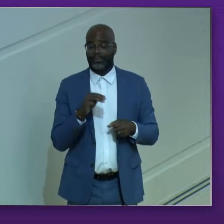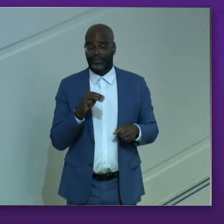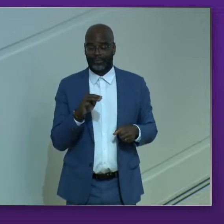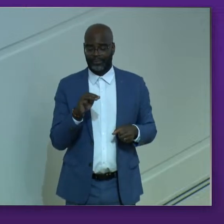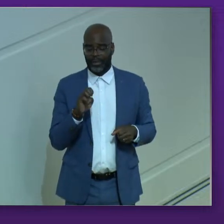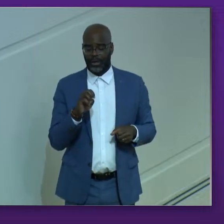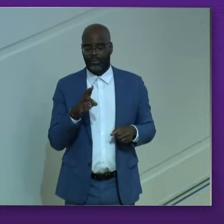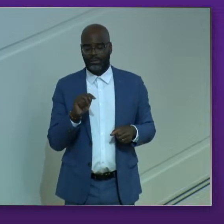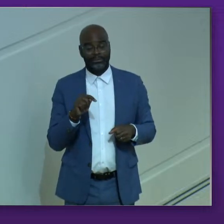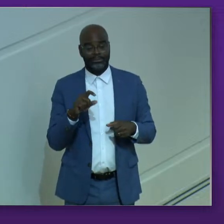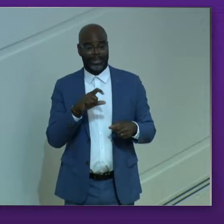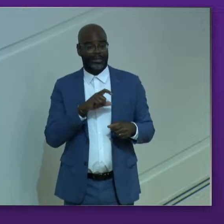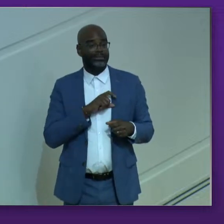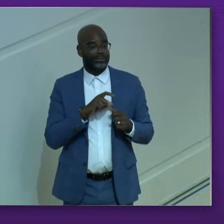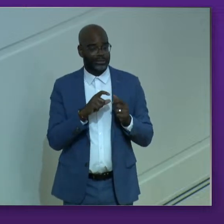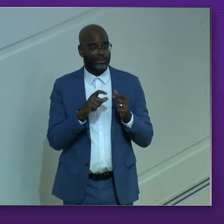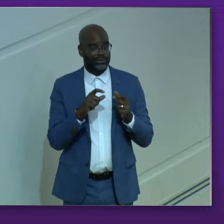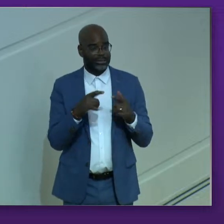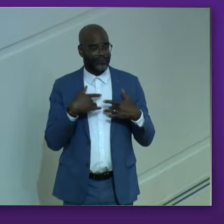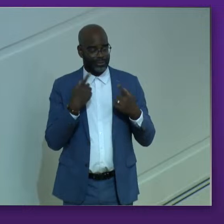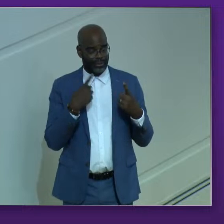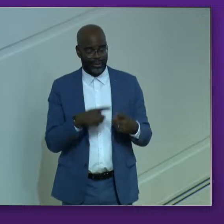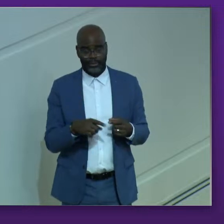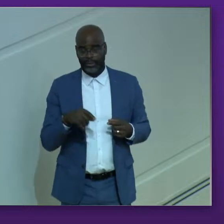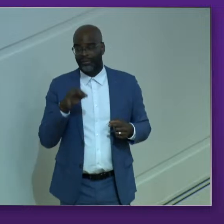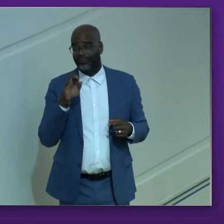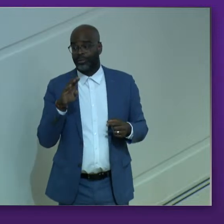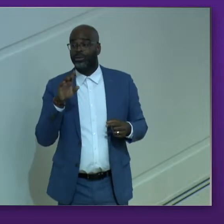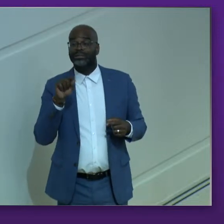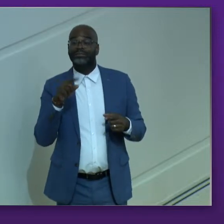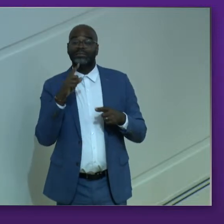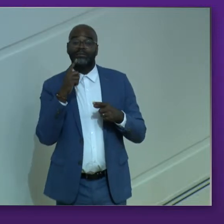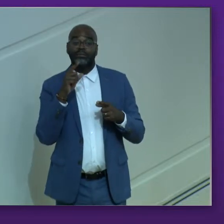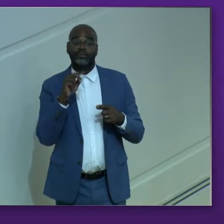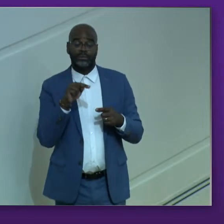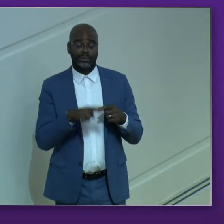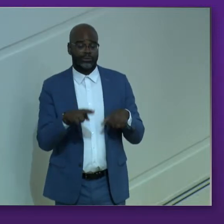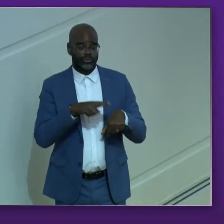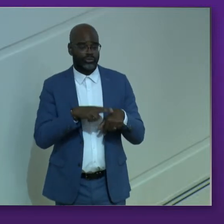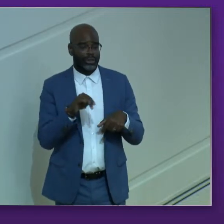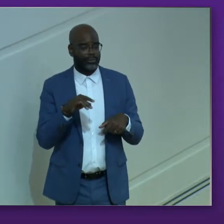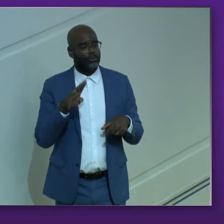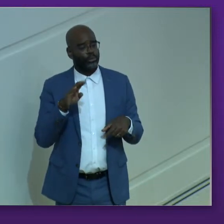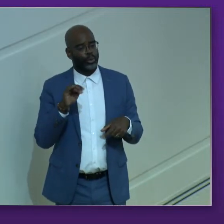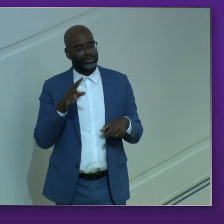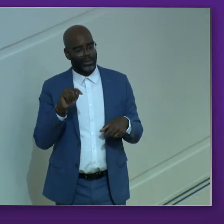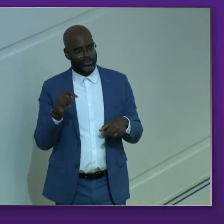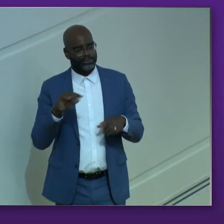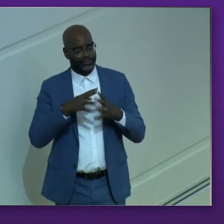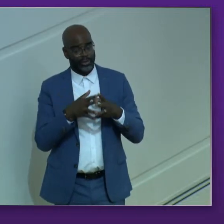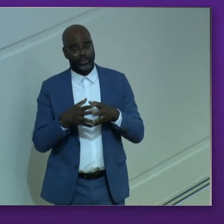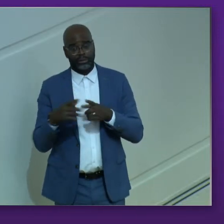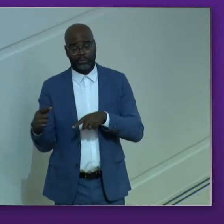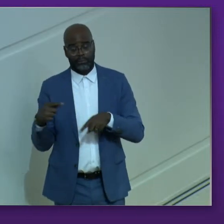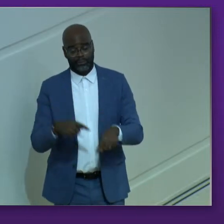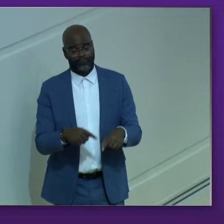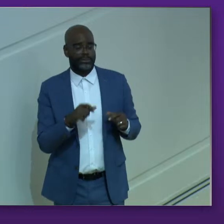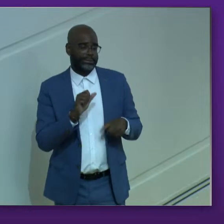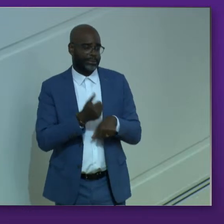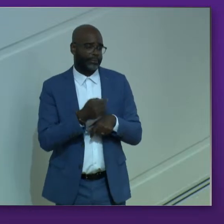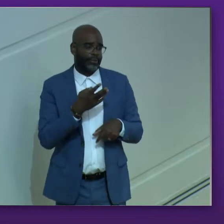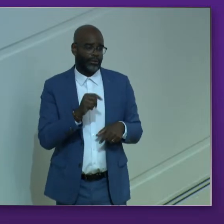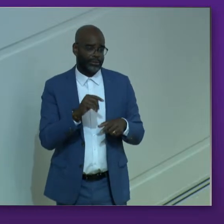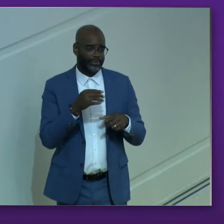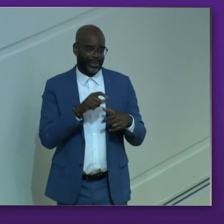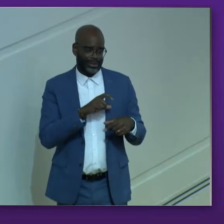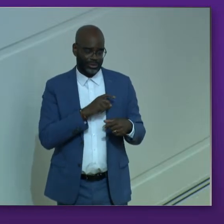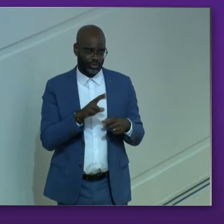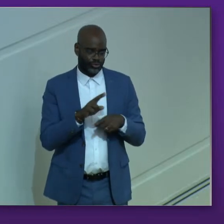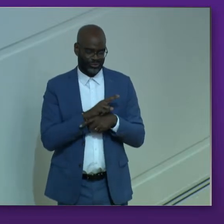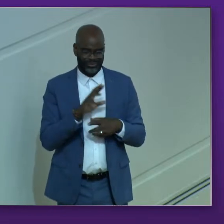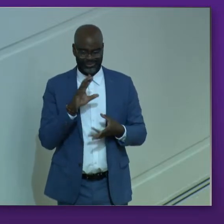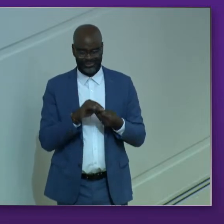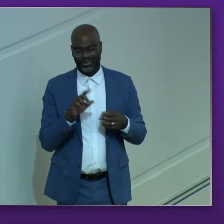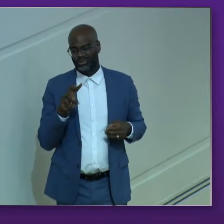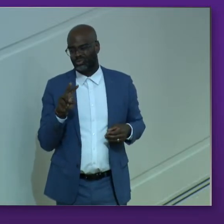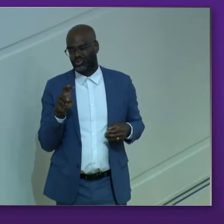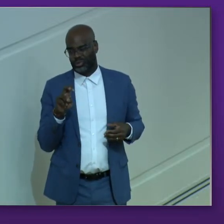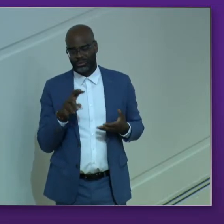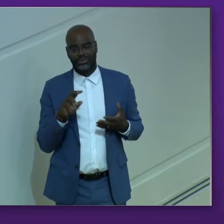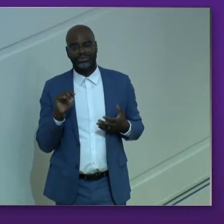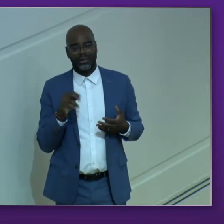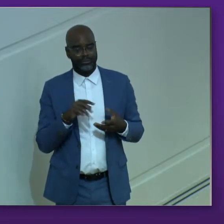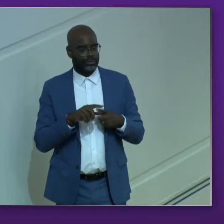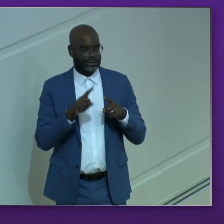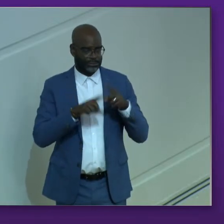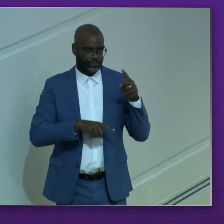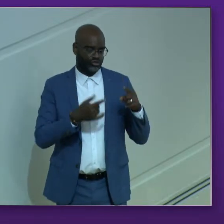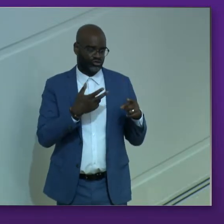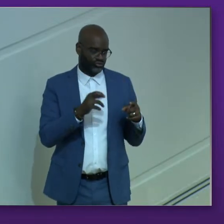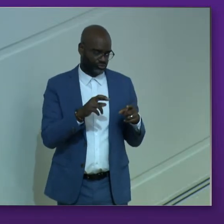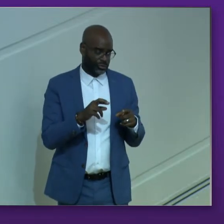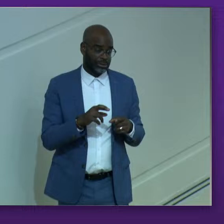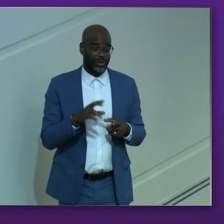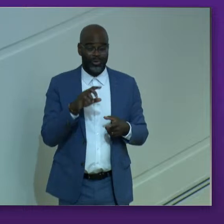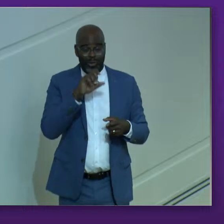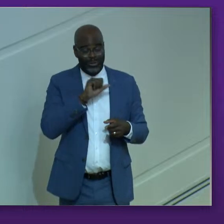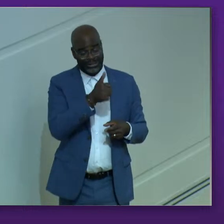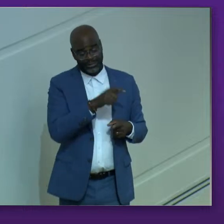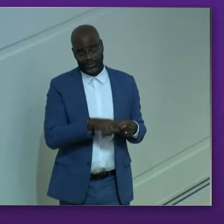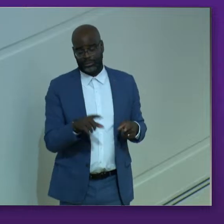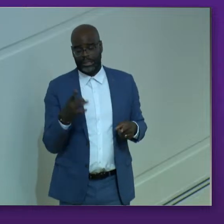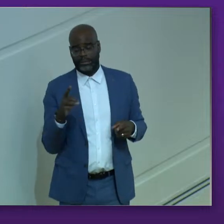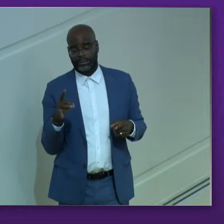JOIN ME IN THINKING 15.